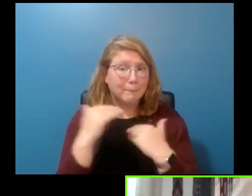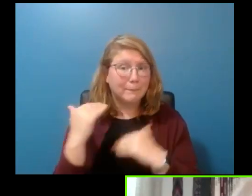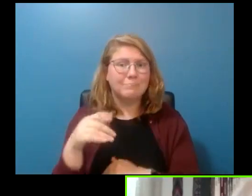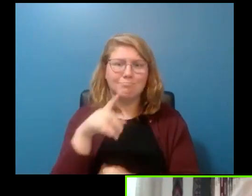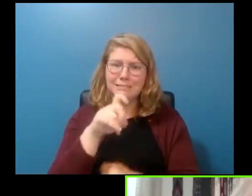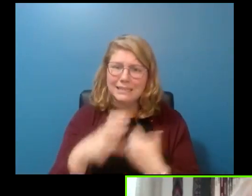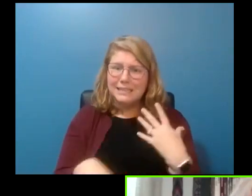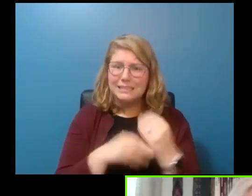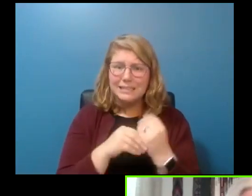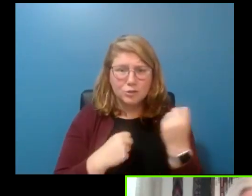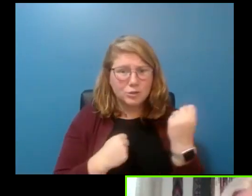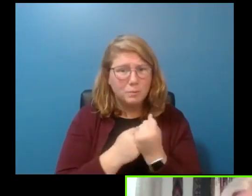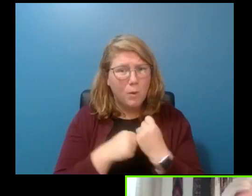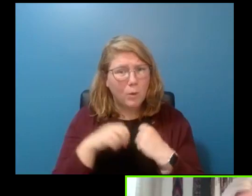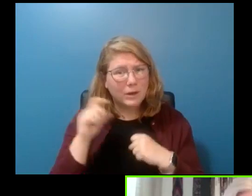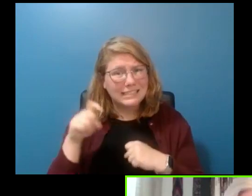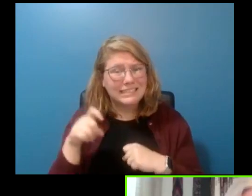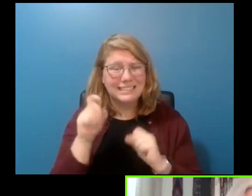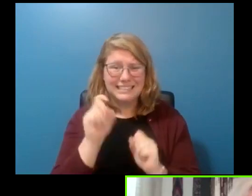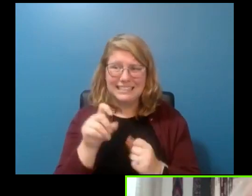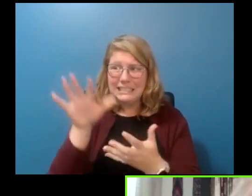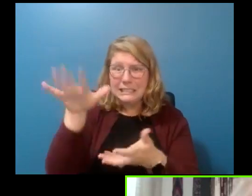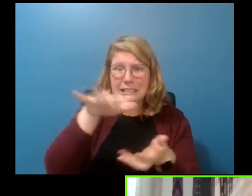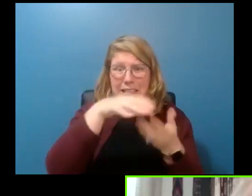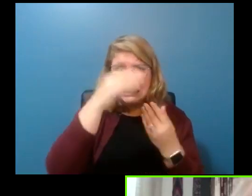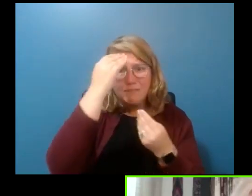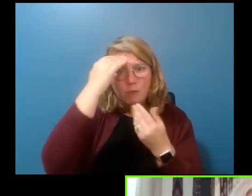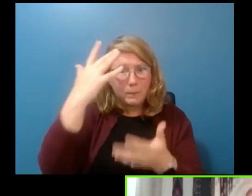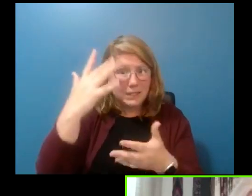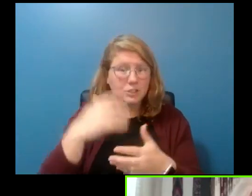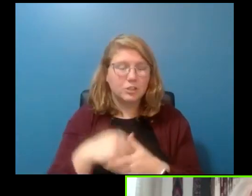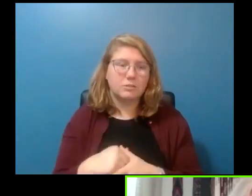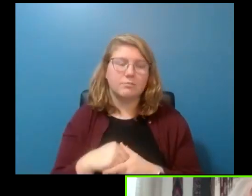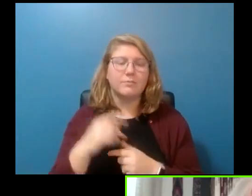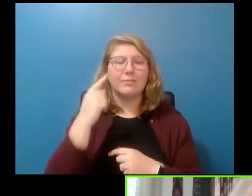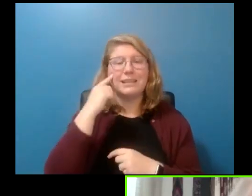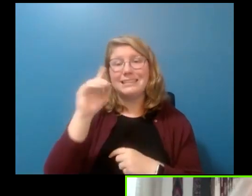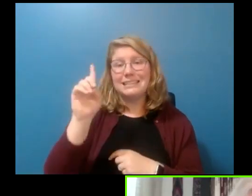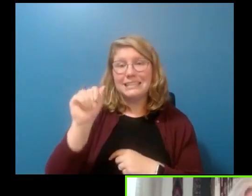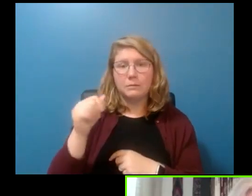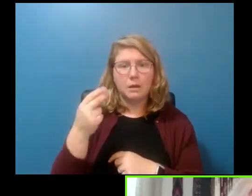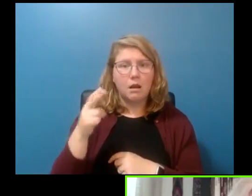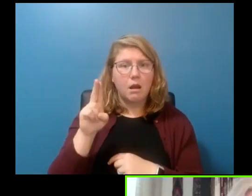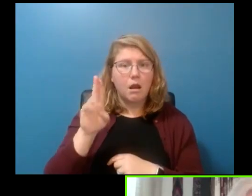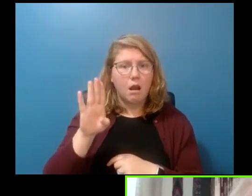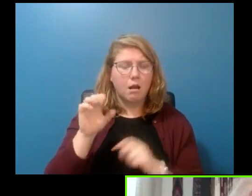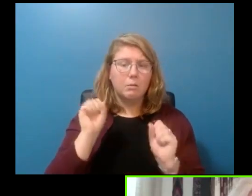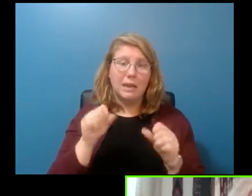for people. I think I will stop there to see if there are any questions.